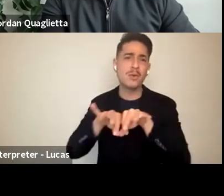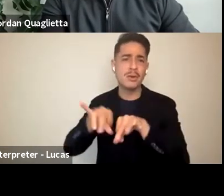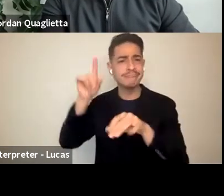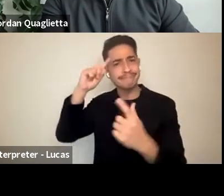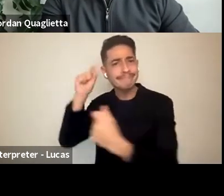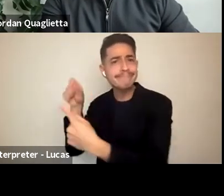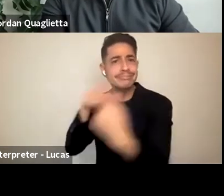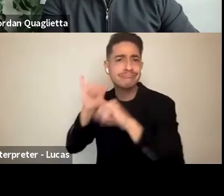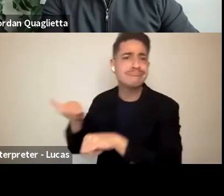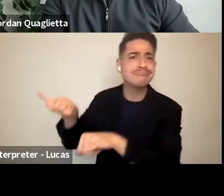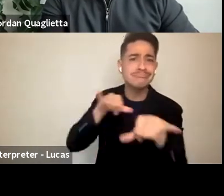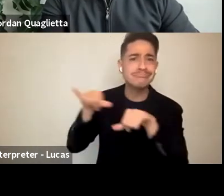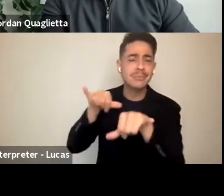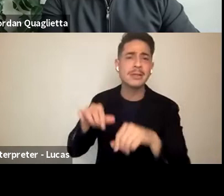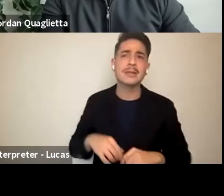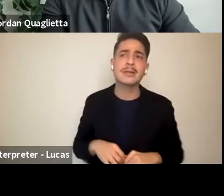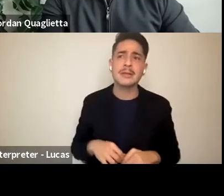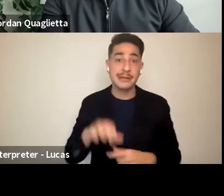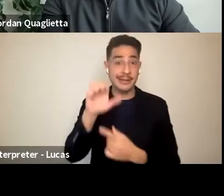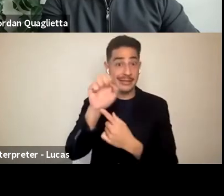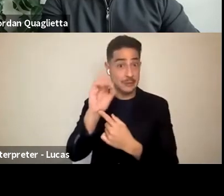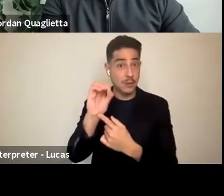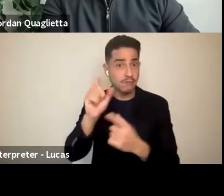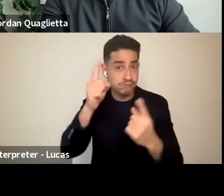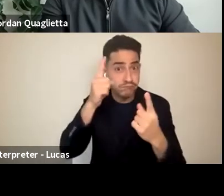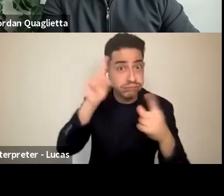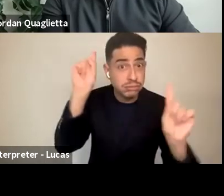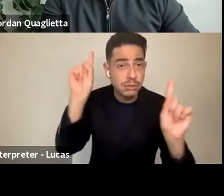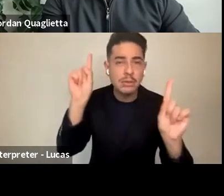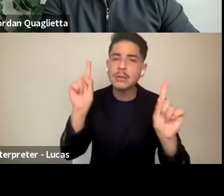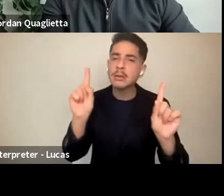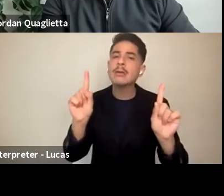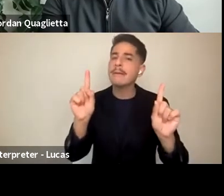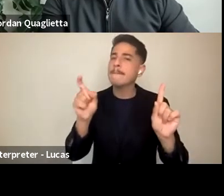It's most effective when you get everybody on board and when